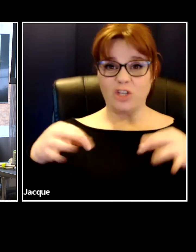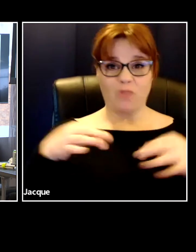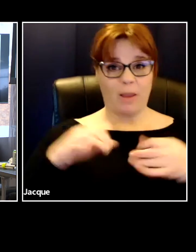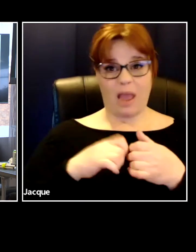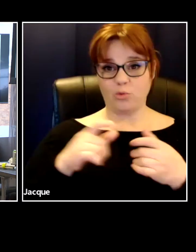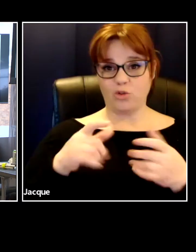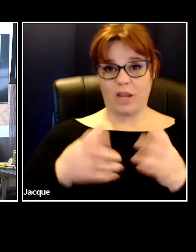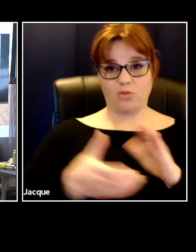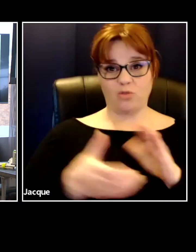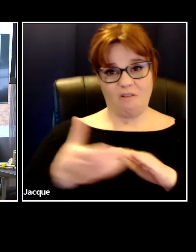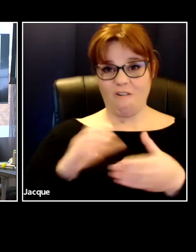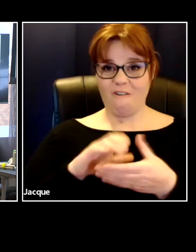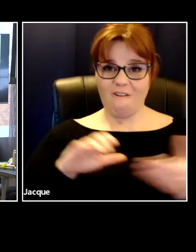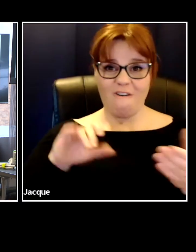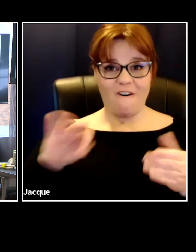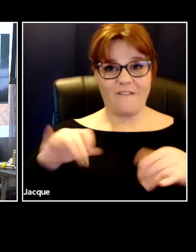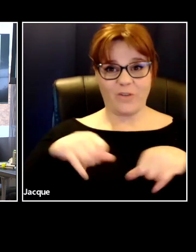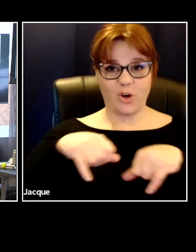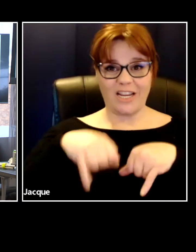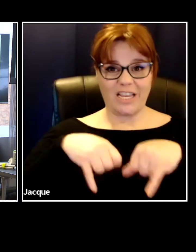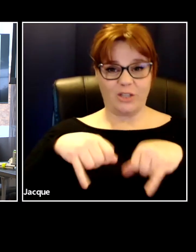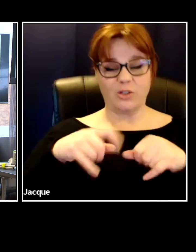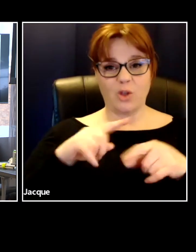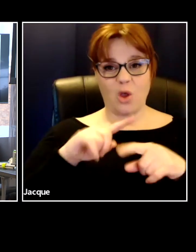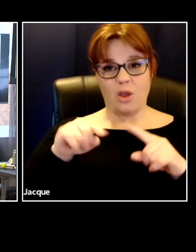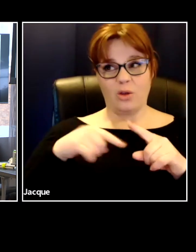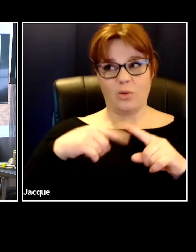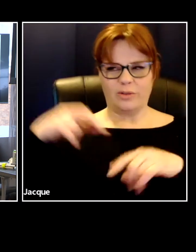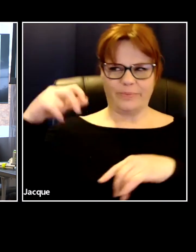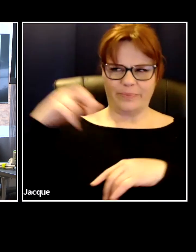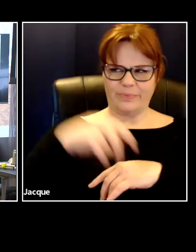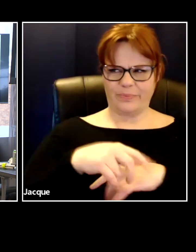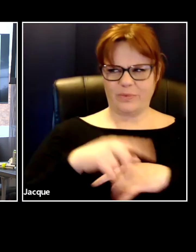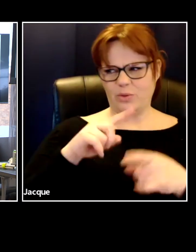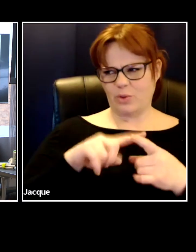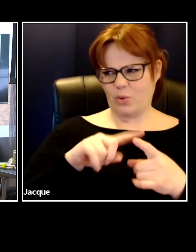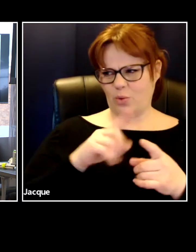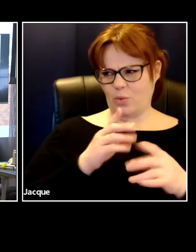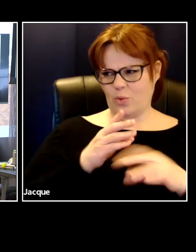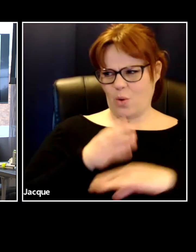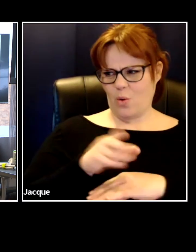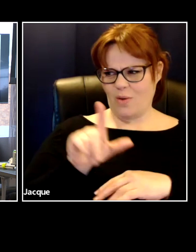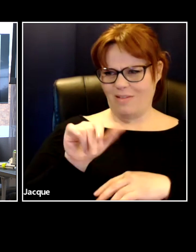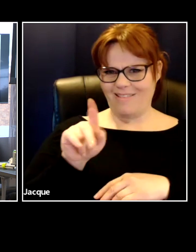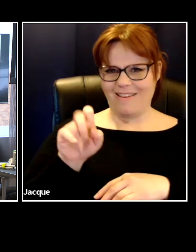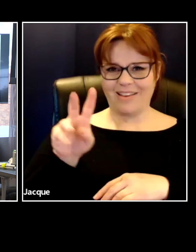tried to get down this staircase to cross Highway um the Lake City Way there uh and and walk in her